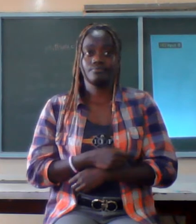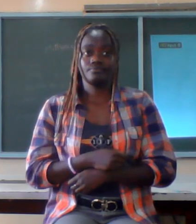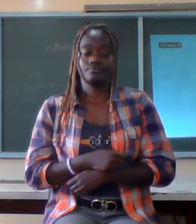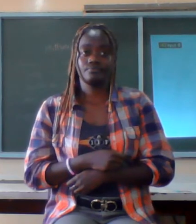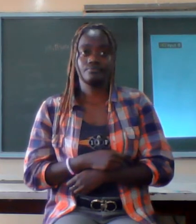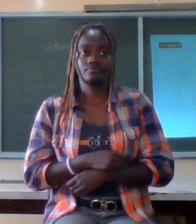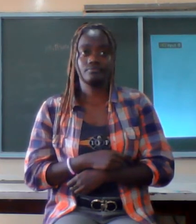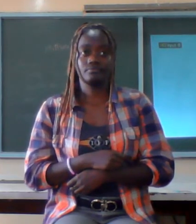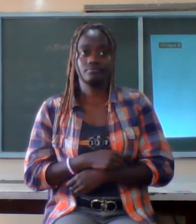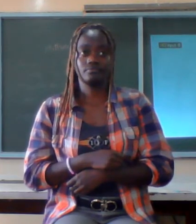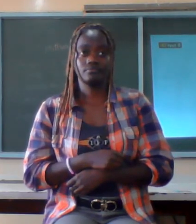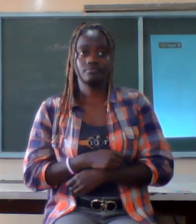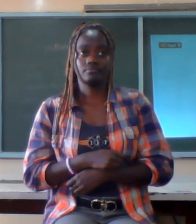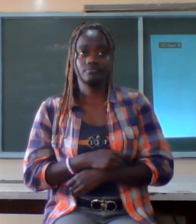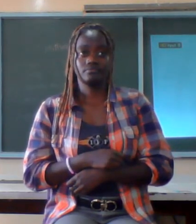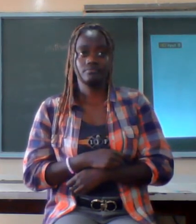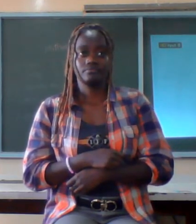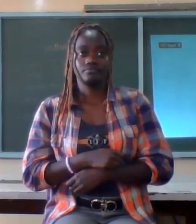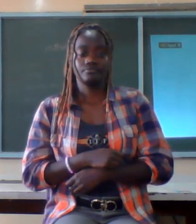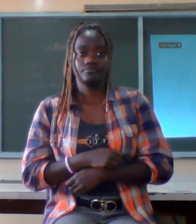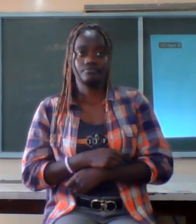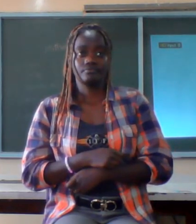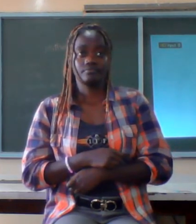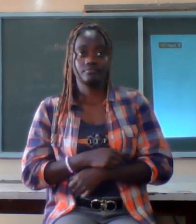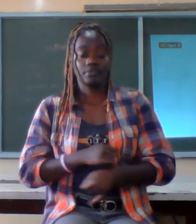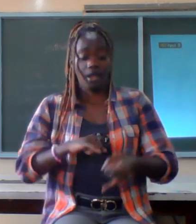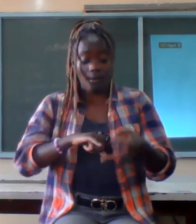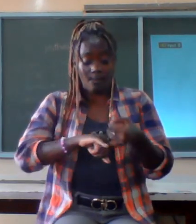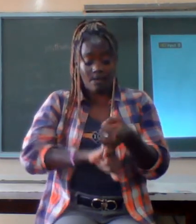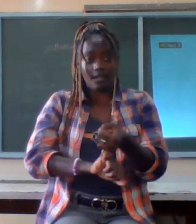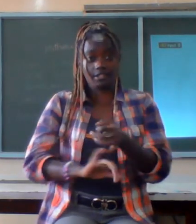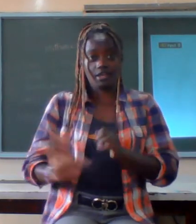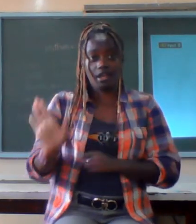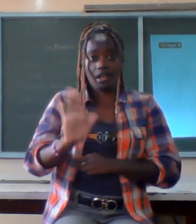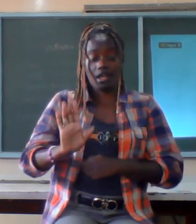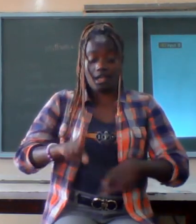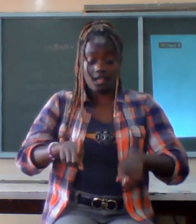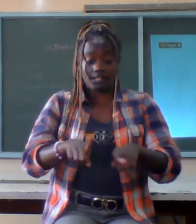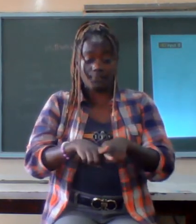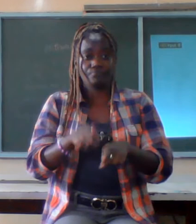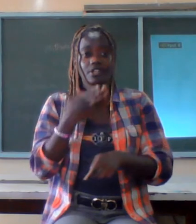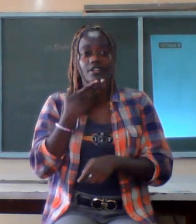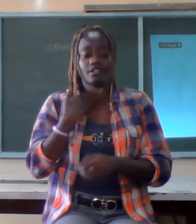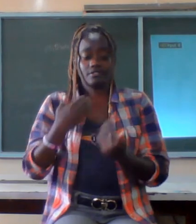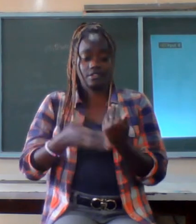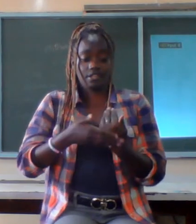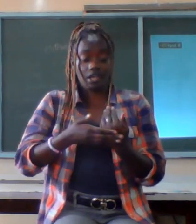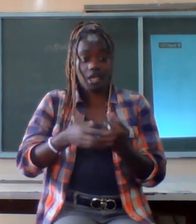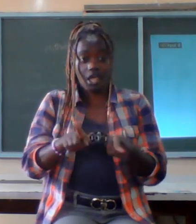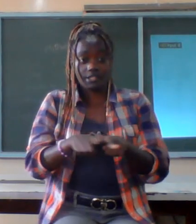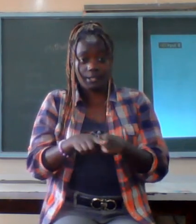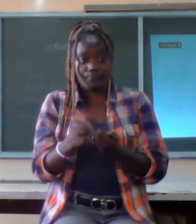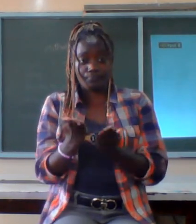marriage is like a car that needs proper millionaires and proper service